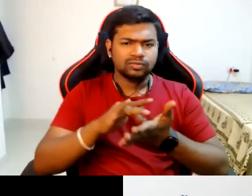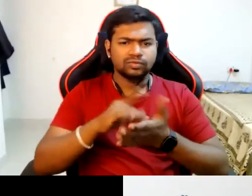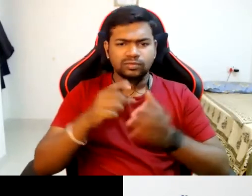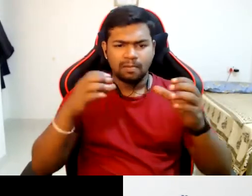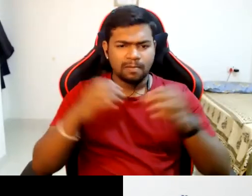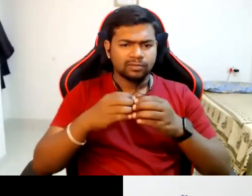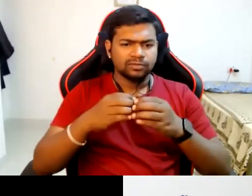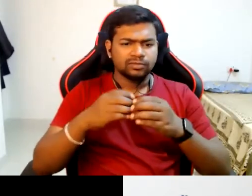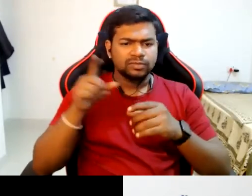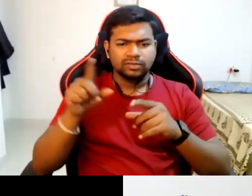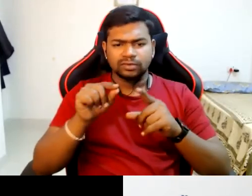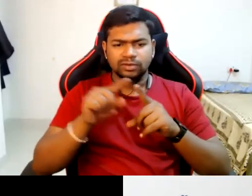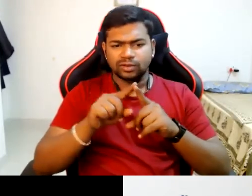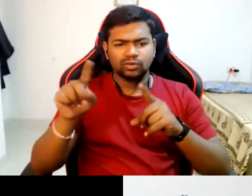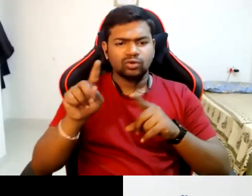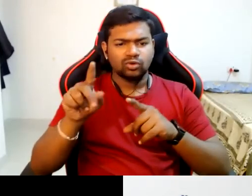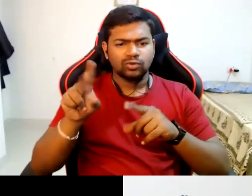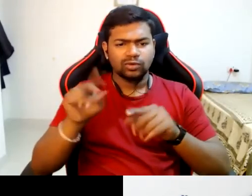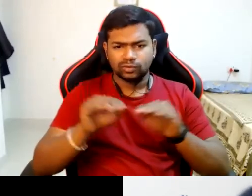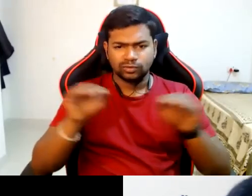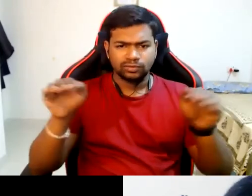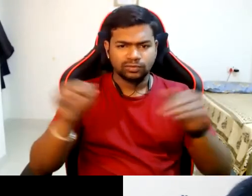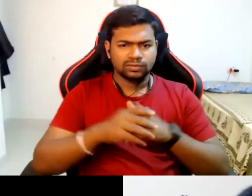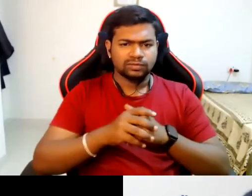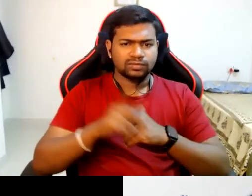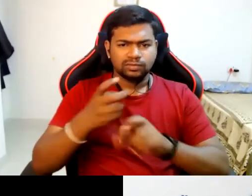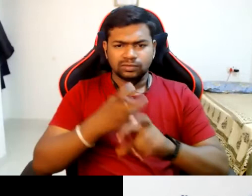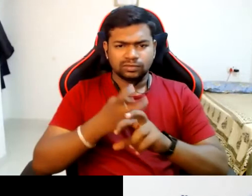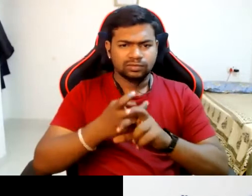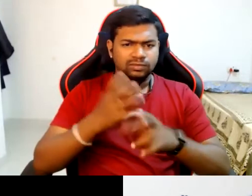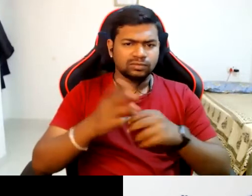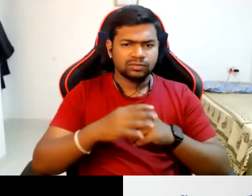10 to 12 students, so it was not that hard and I used to sit